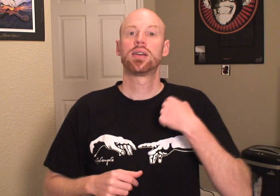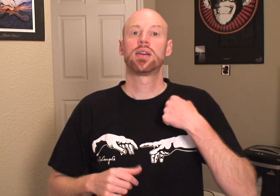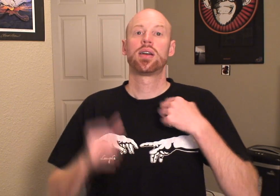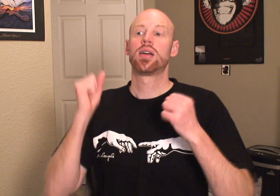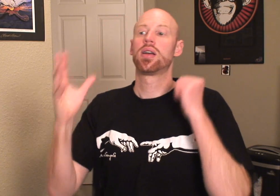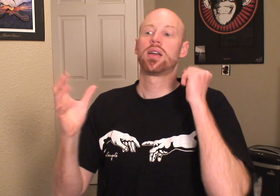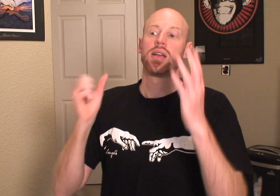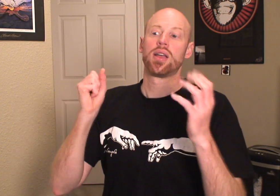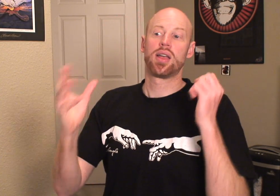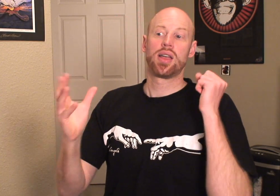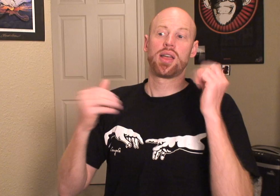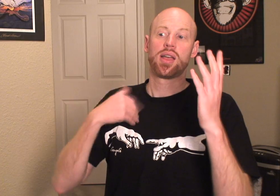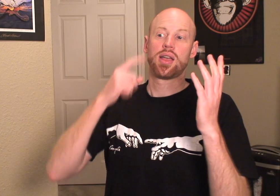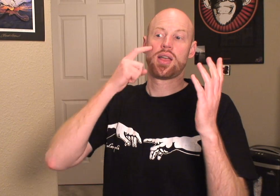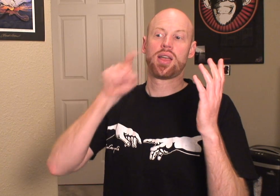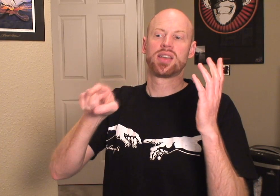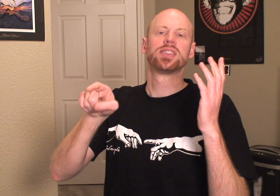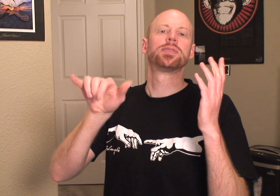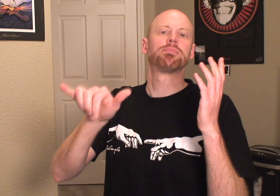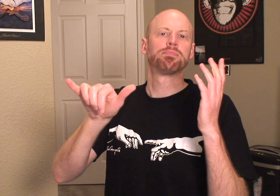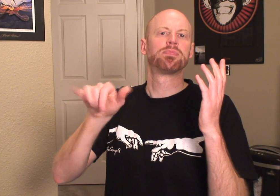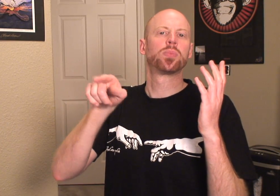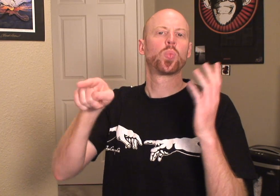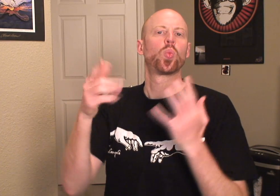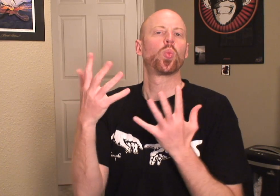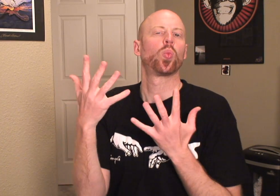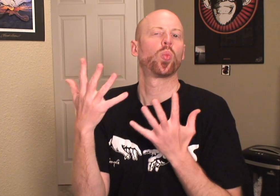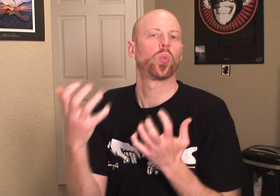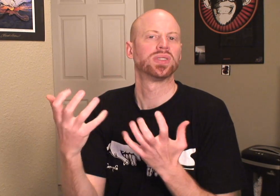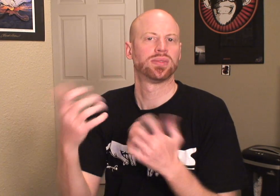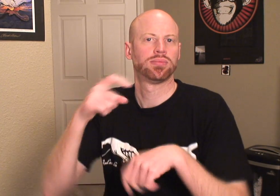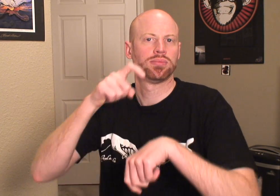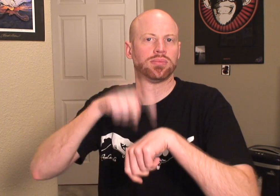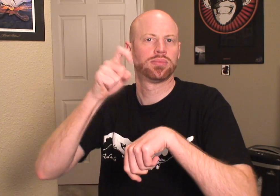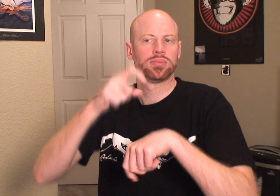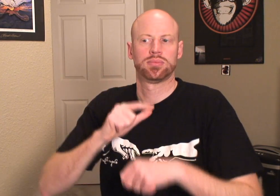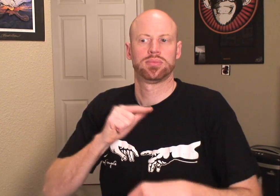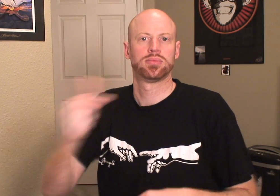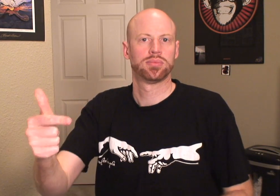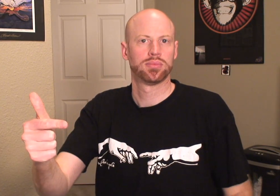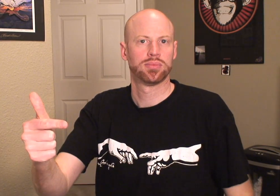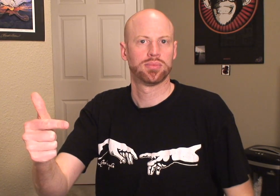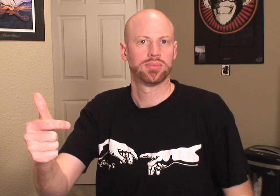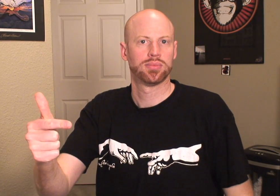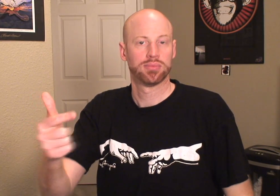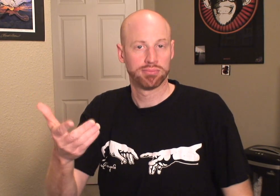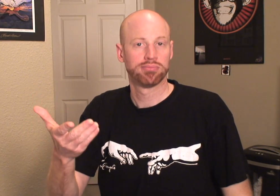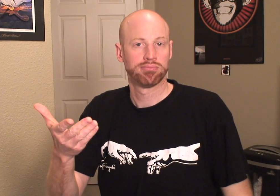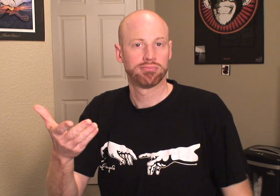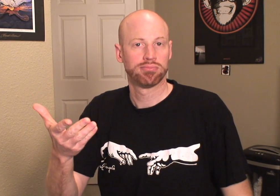for this to denote the desire to turntake.